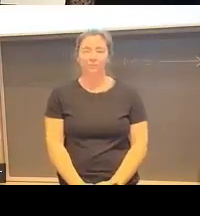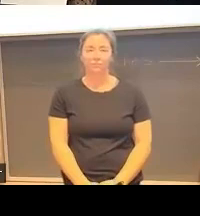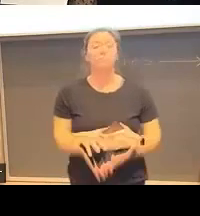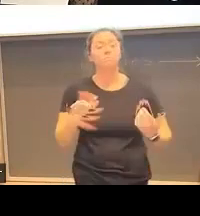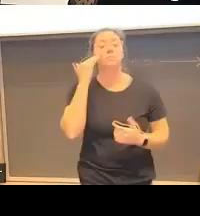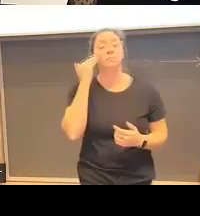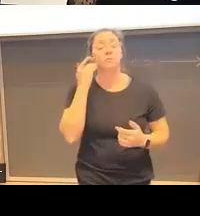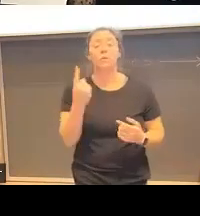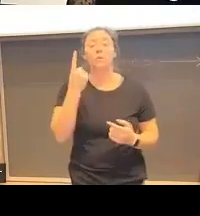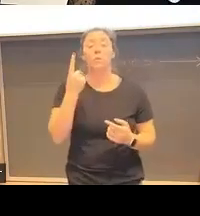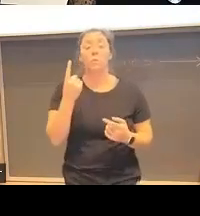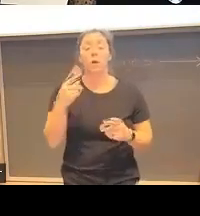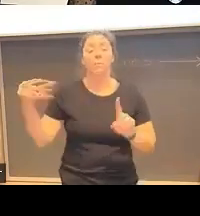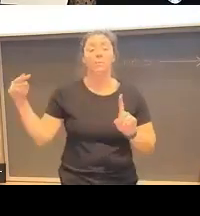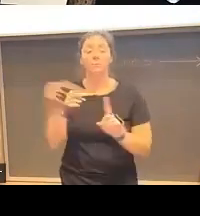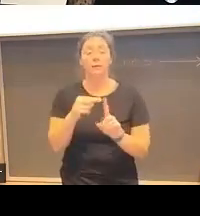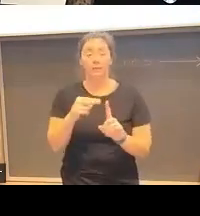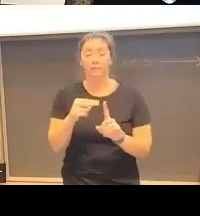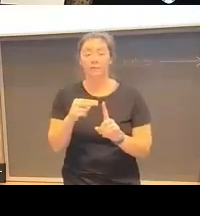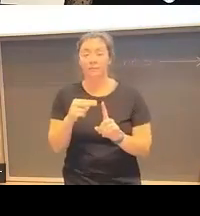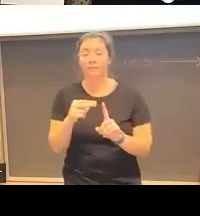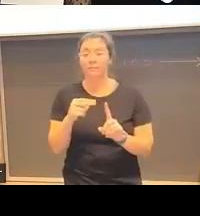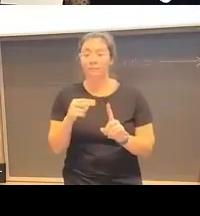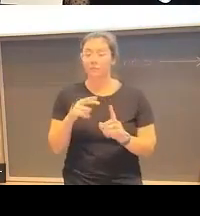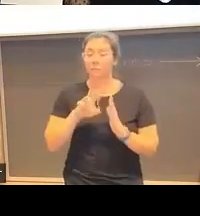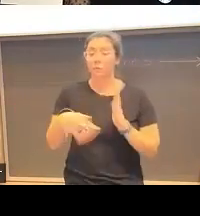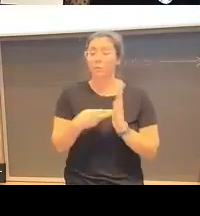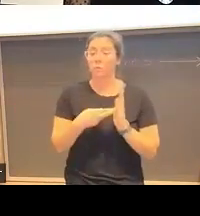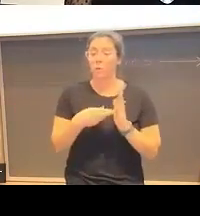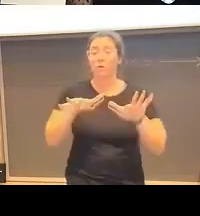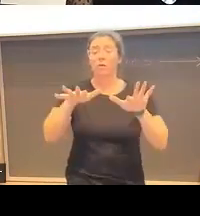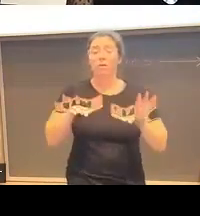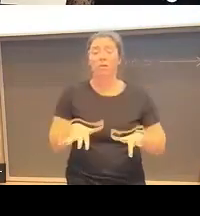regarding a lack of adequate time and the role that played in the inability to slow down connect